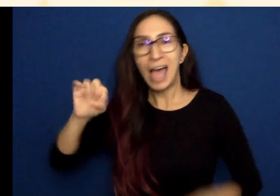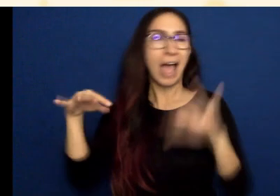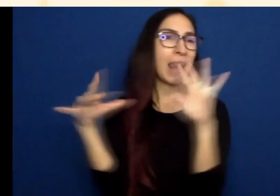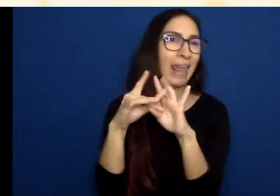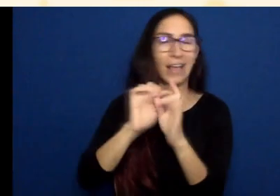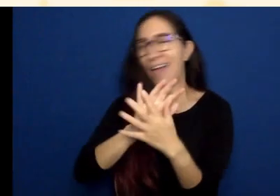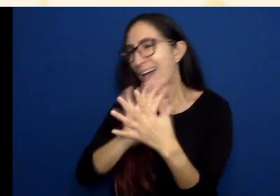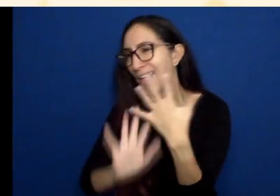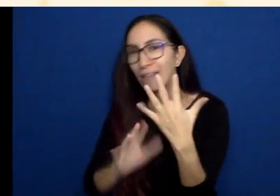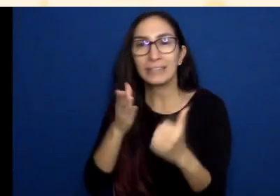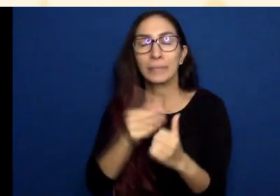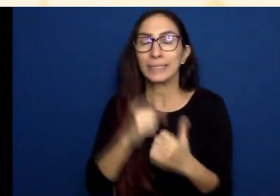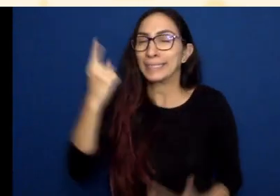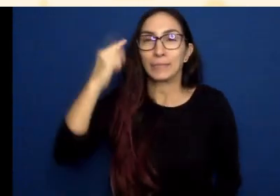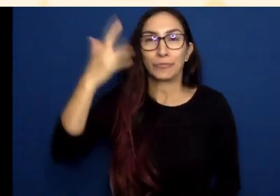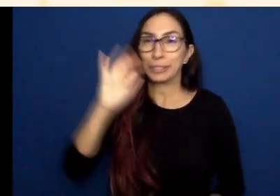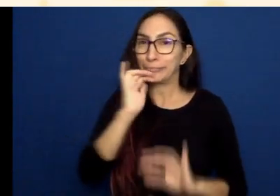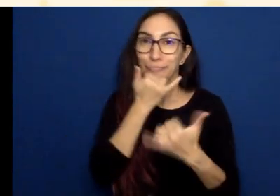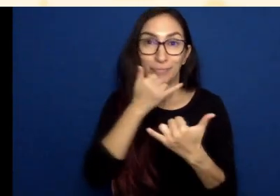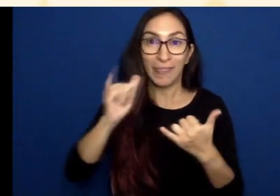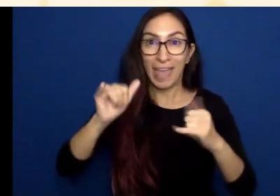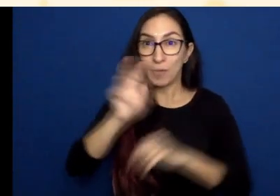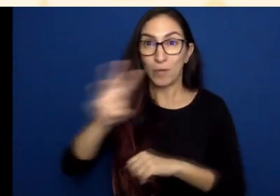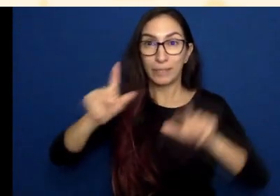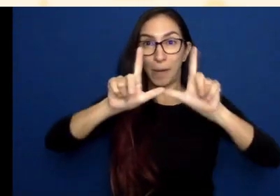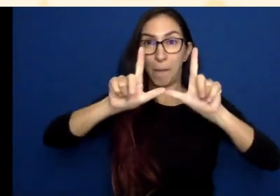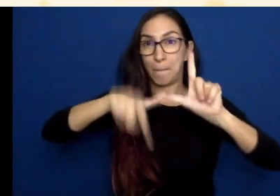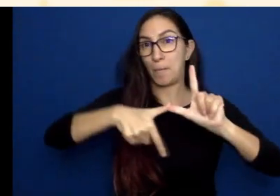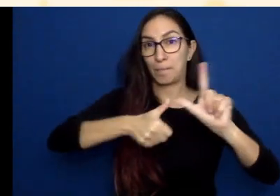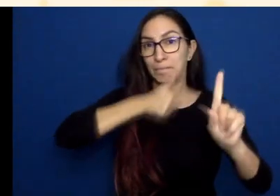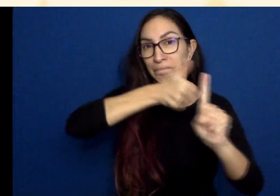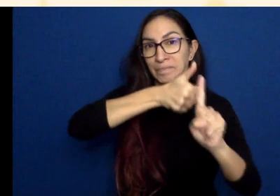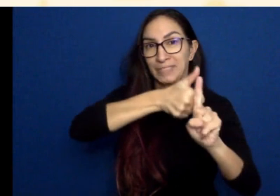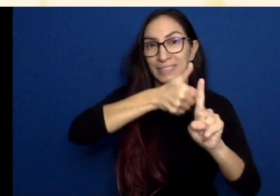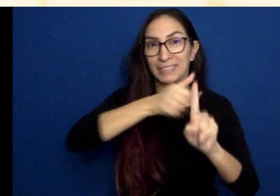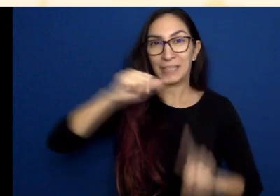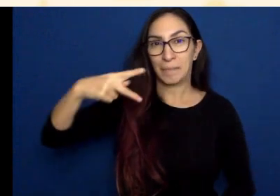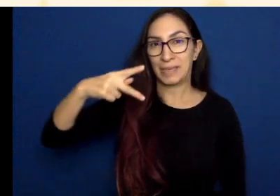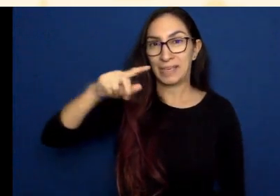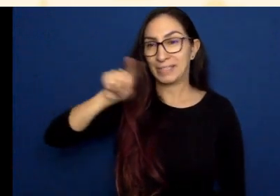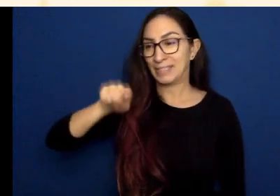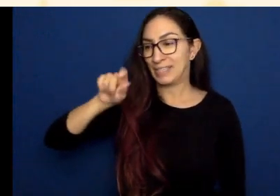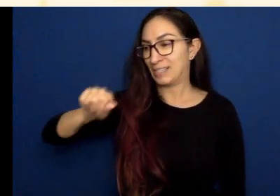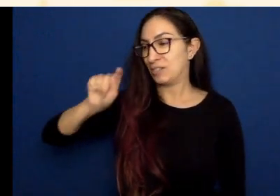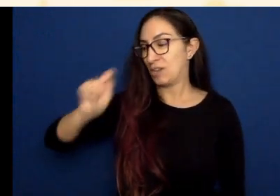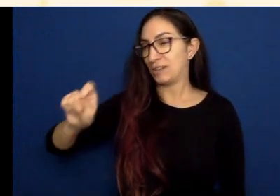One of the things that I'd just like to say is this URL is usually